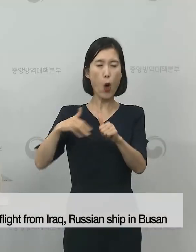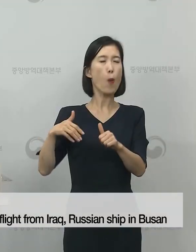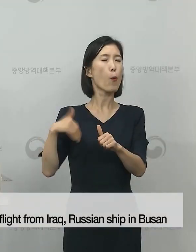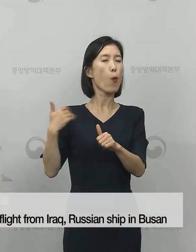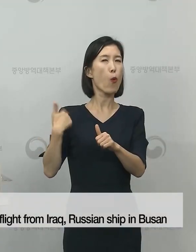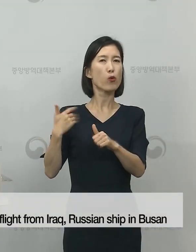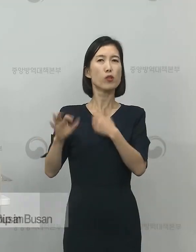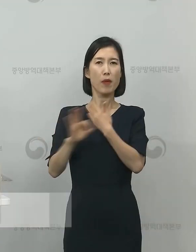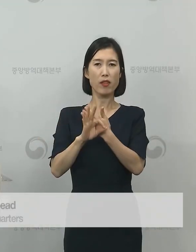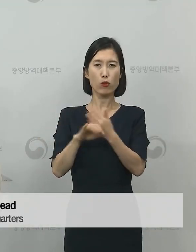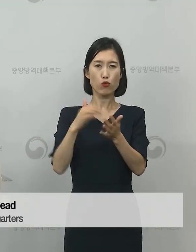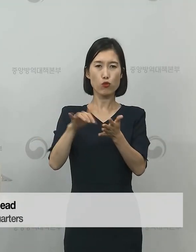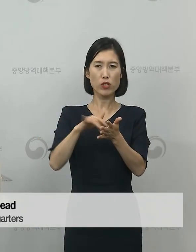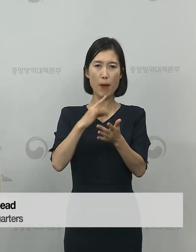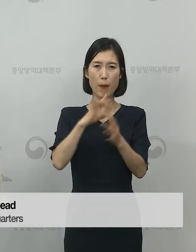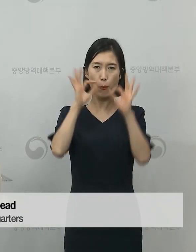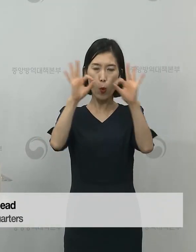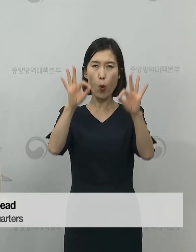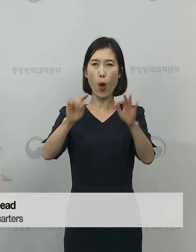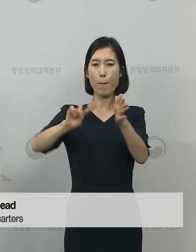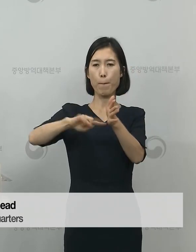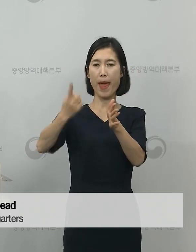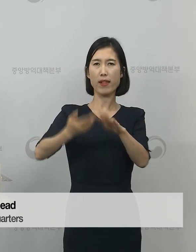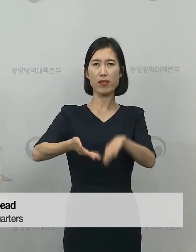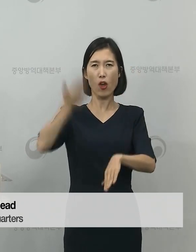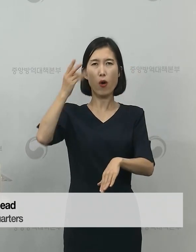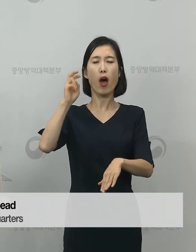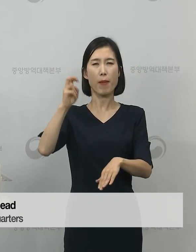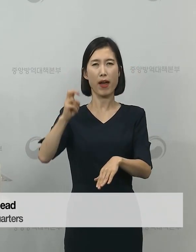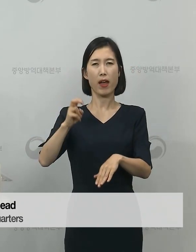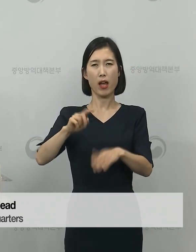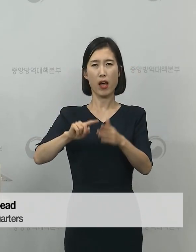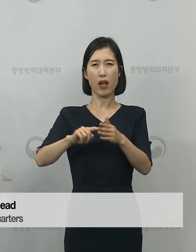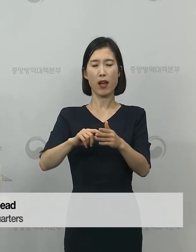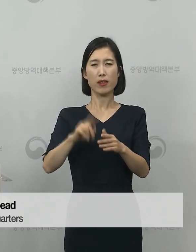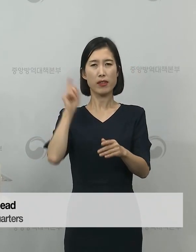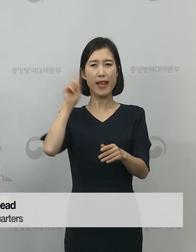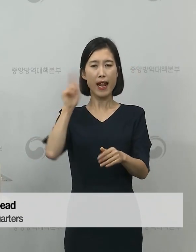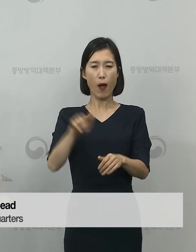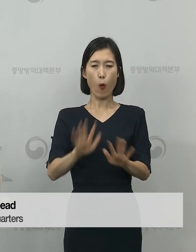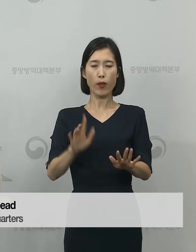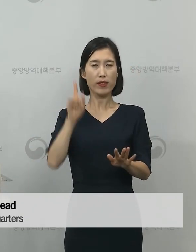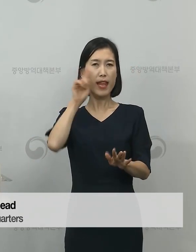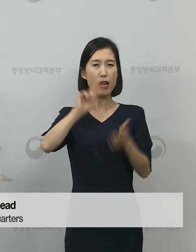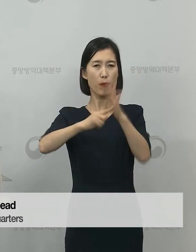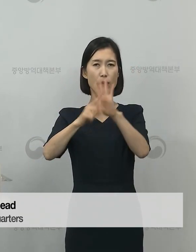"There is a high possibility that the newly confirmed cases will reach triple-digits...,